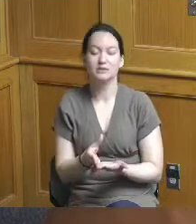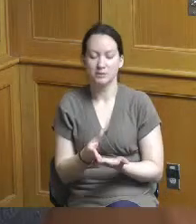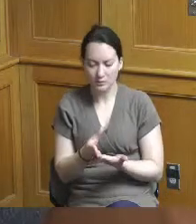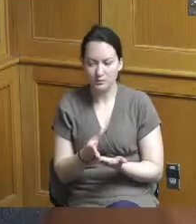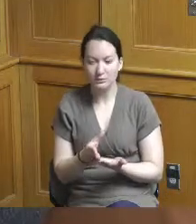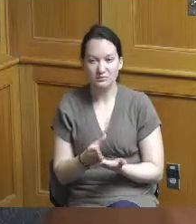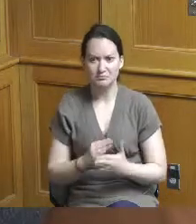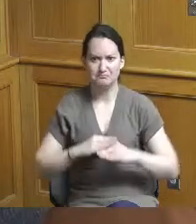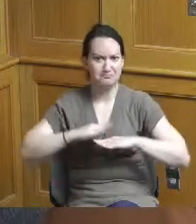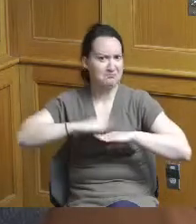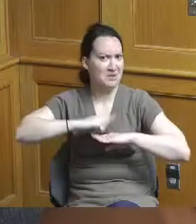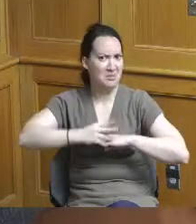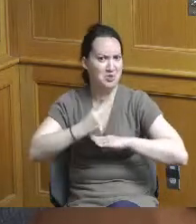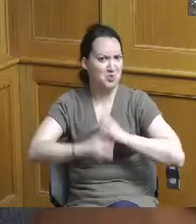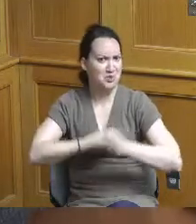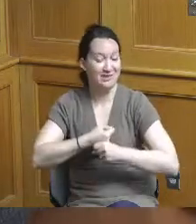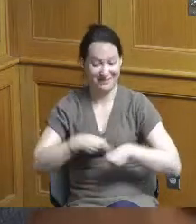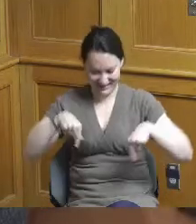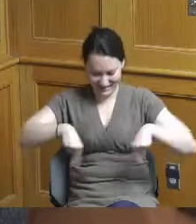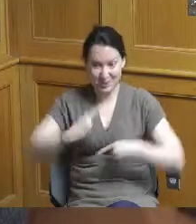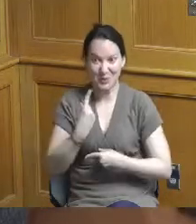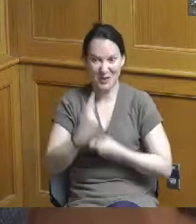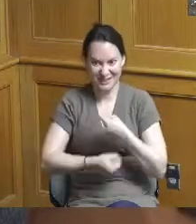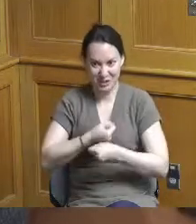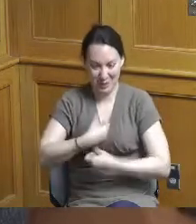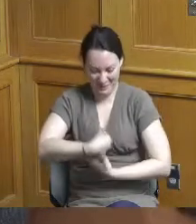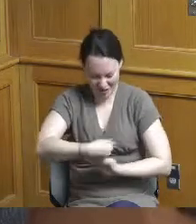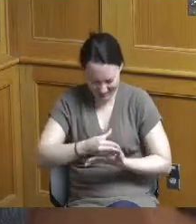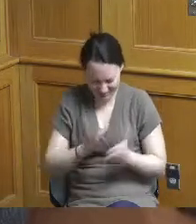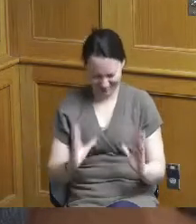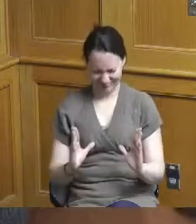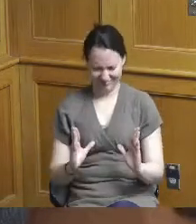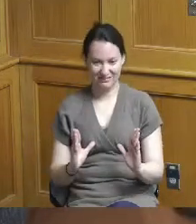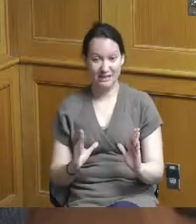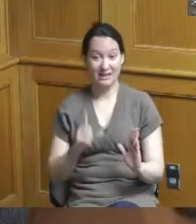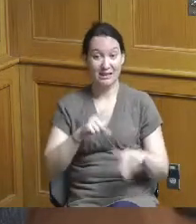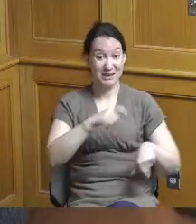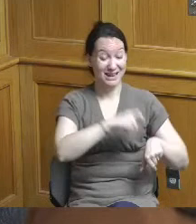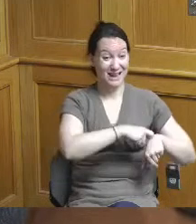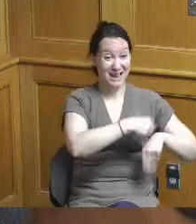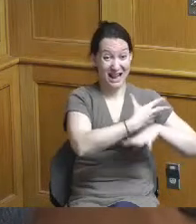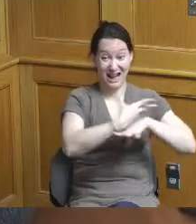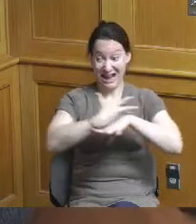at minimum we have a one-year budget so it's kind of like the clock run out at the end and I just